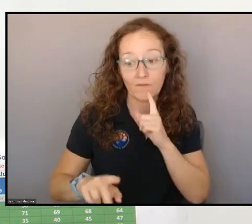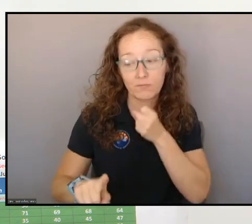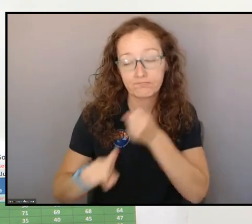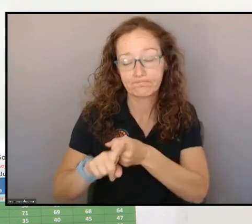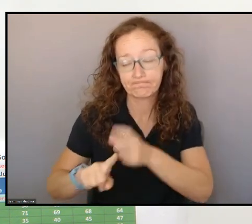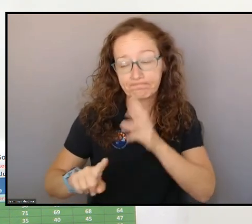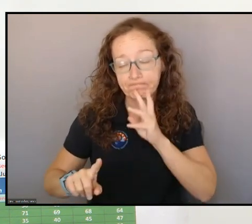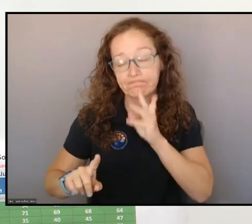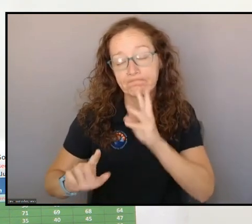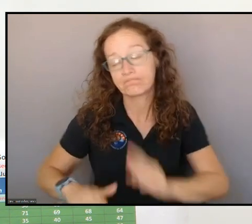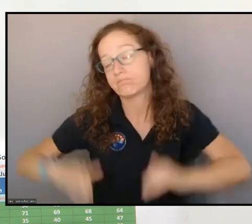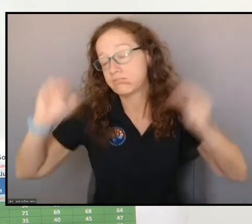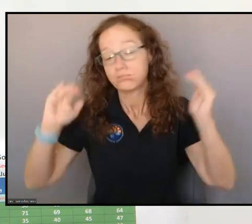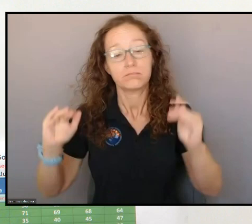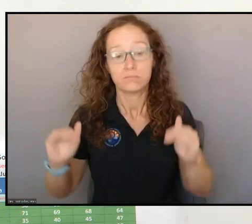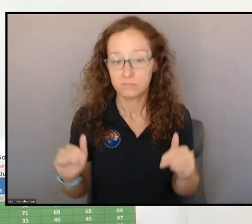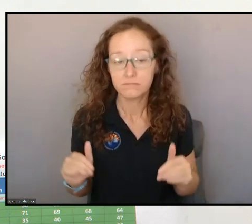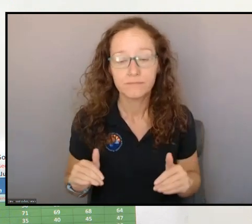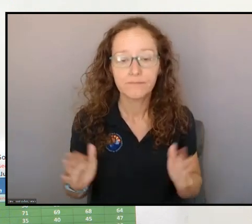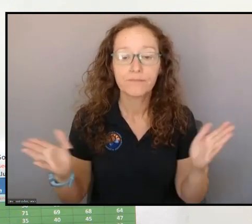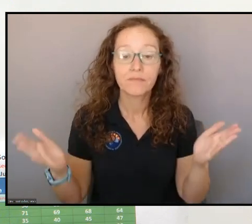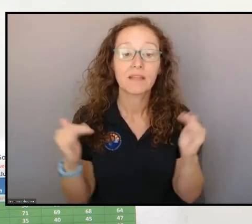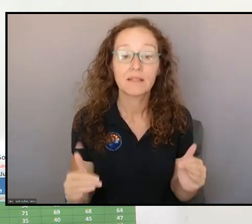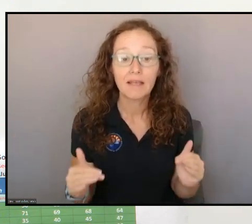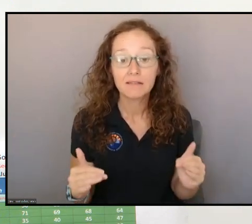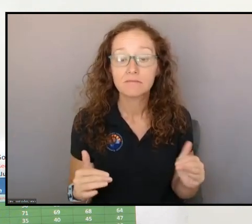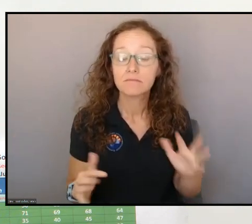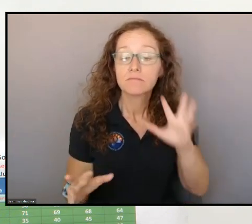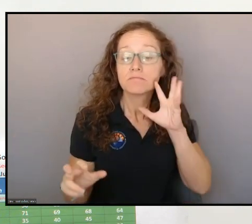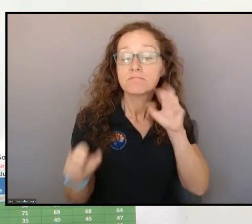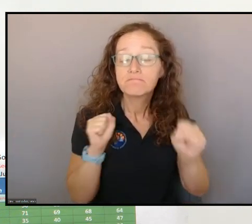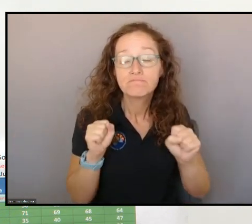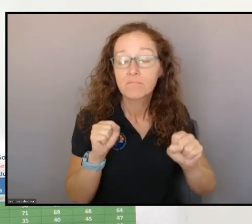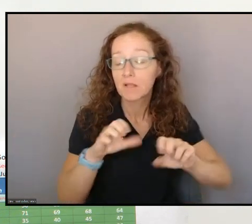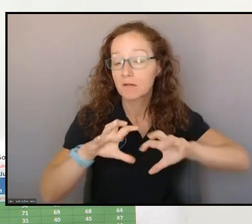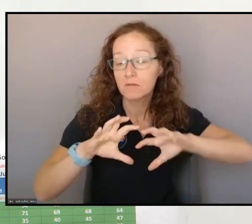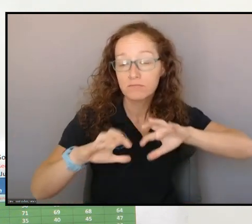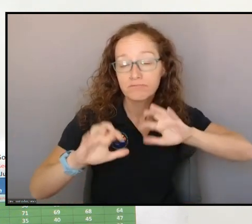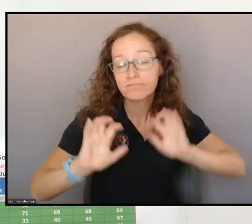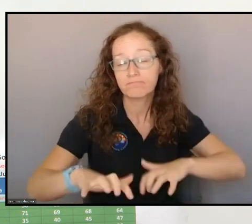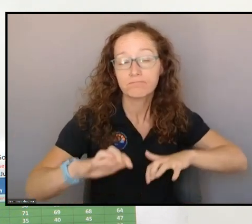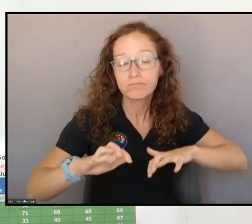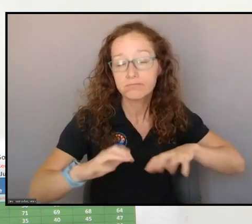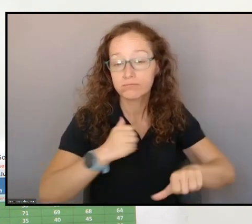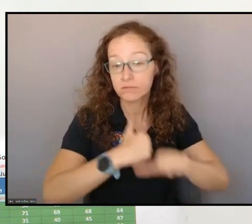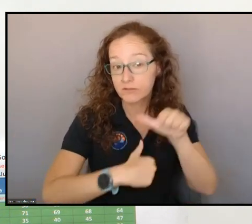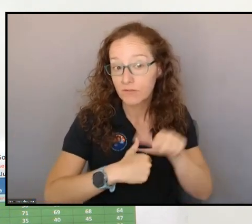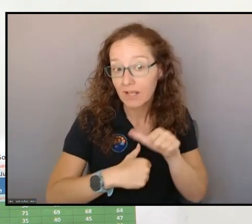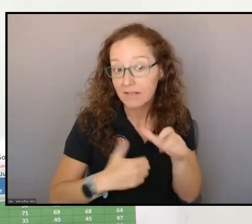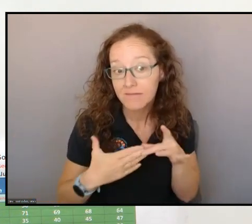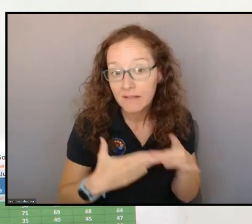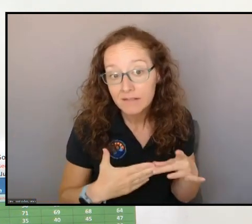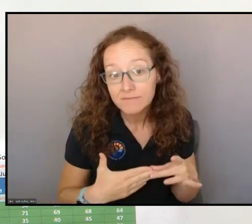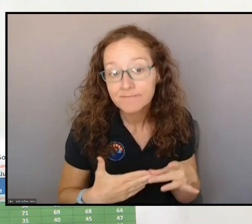So, just our thunderstorm guidance you can see today. just that slight chance of thunderstorms this afternoon.